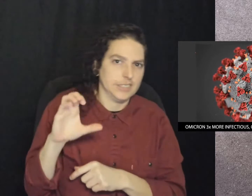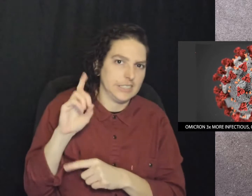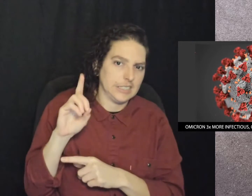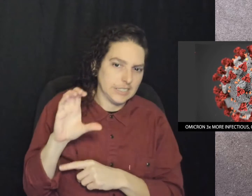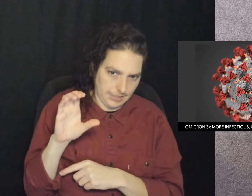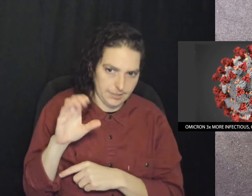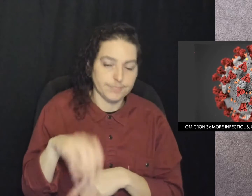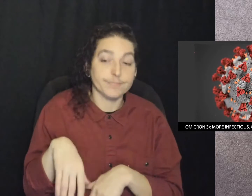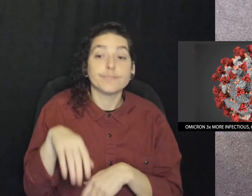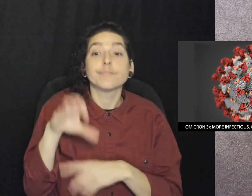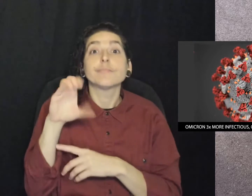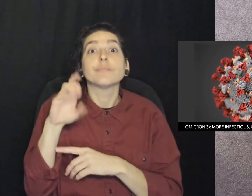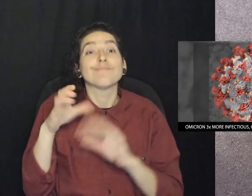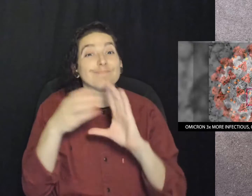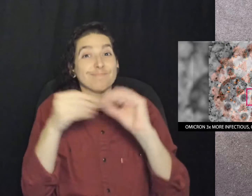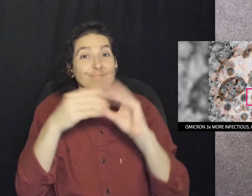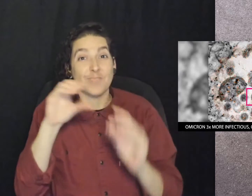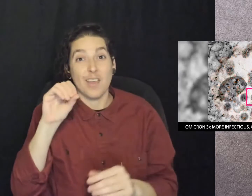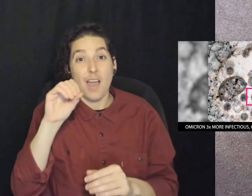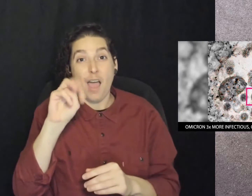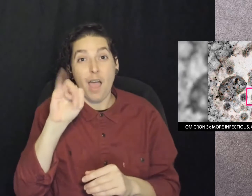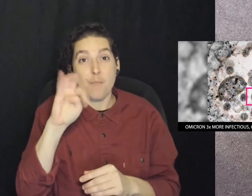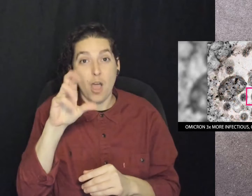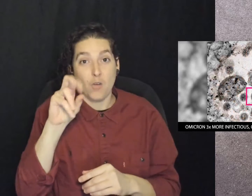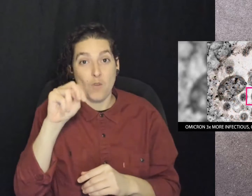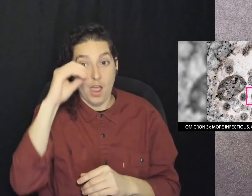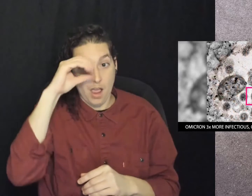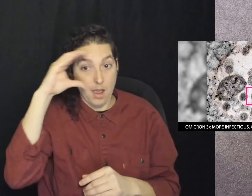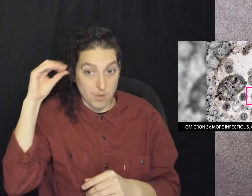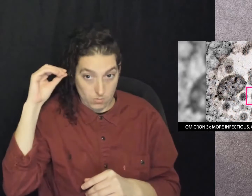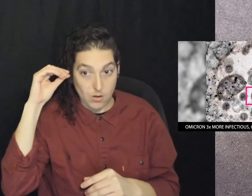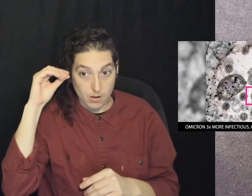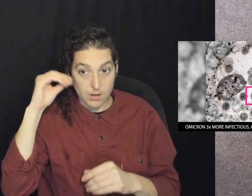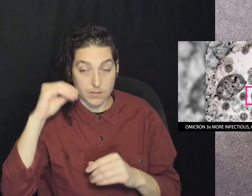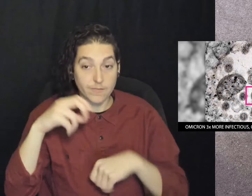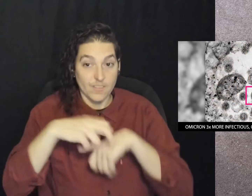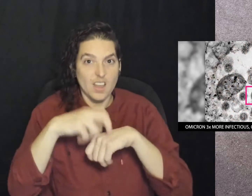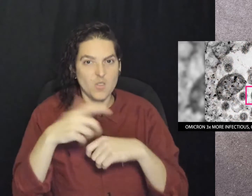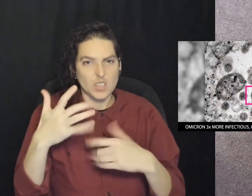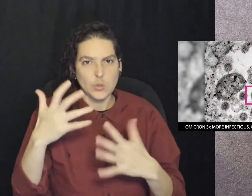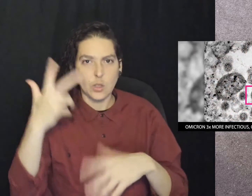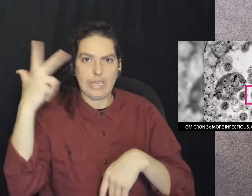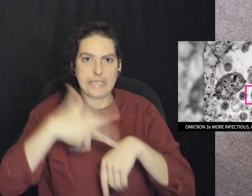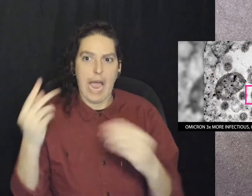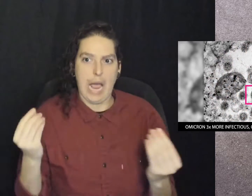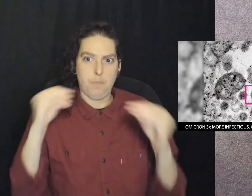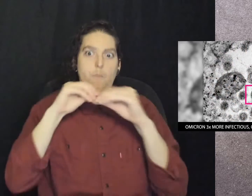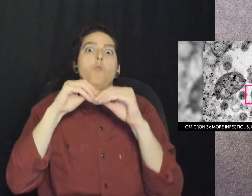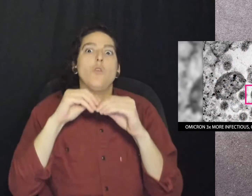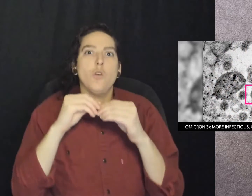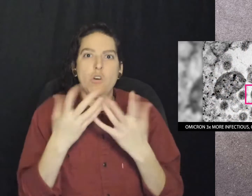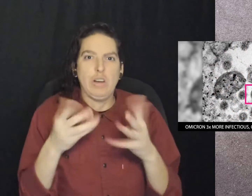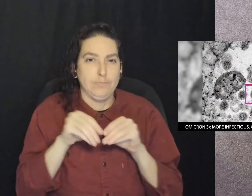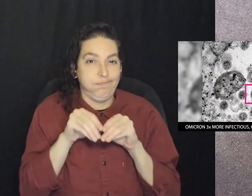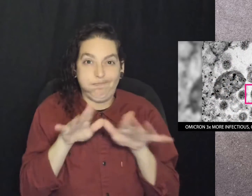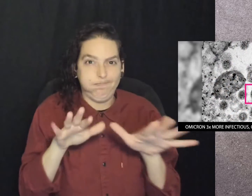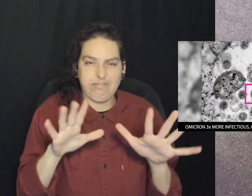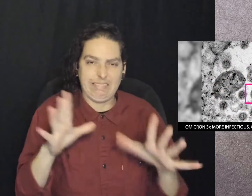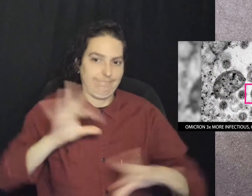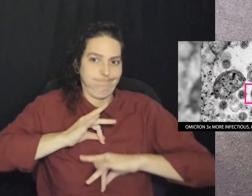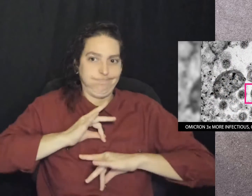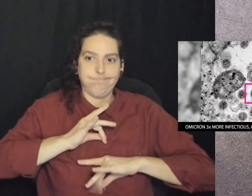the Centers for Disease Control and prevention the CDC says the omicron variant is up to three times